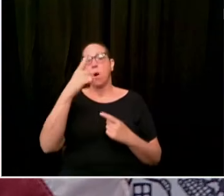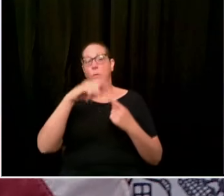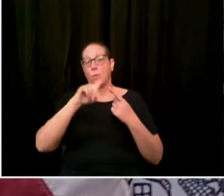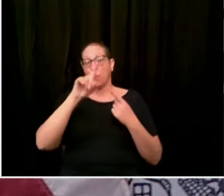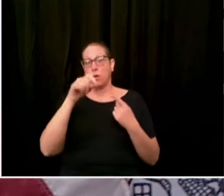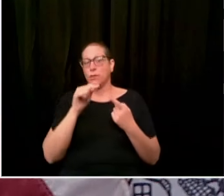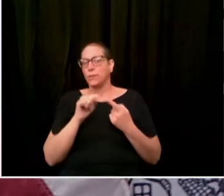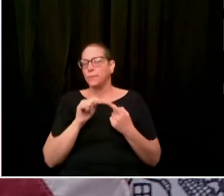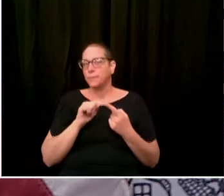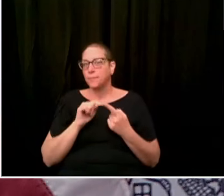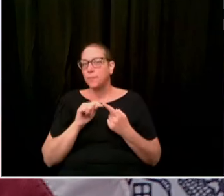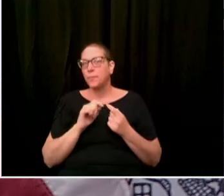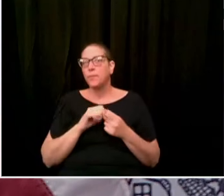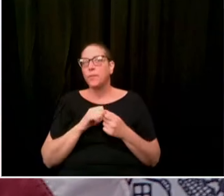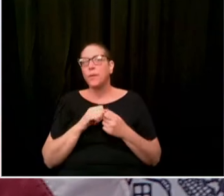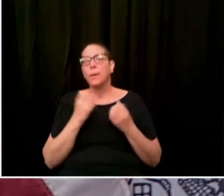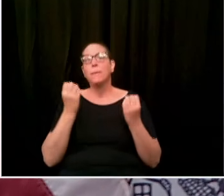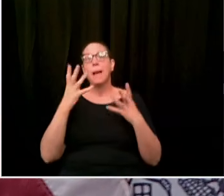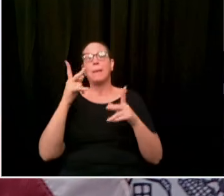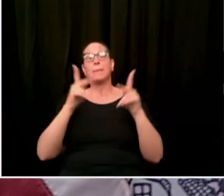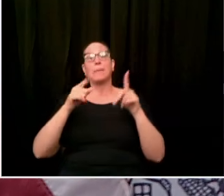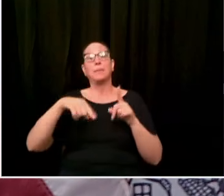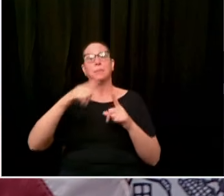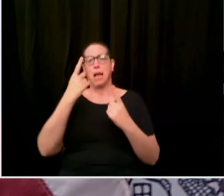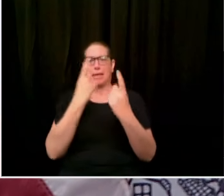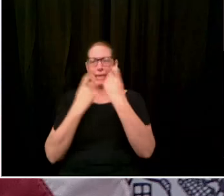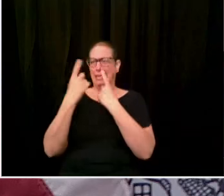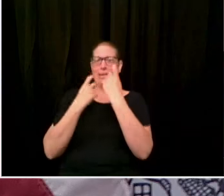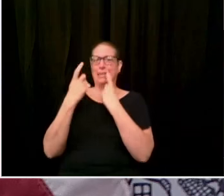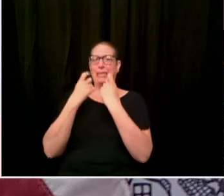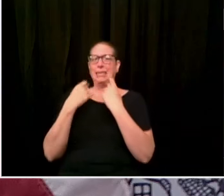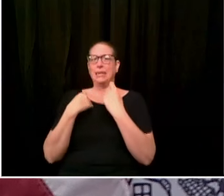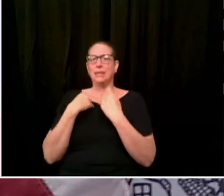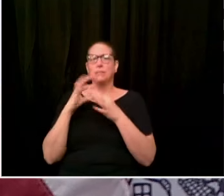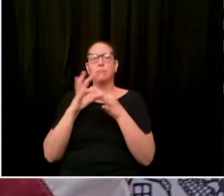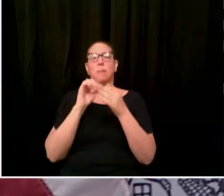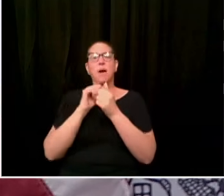NUMBER ONE, I'VE BEEN GETTING A